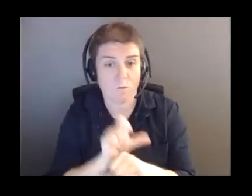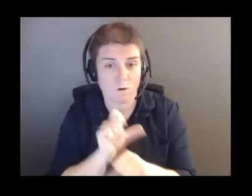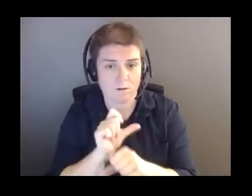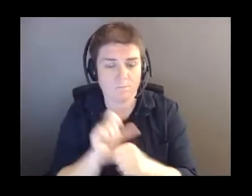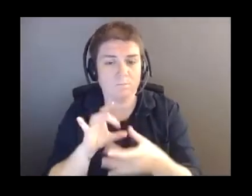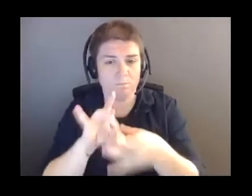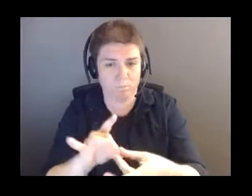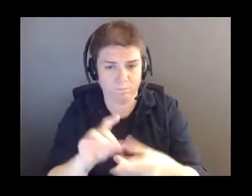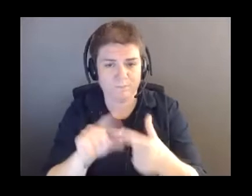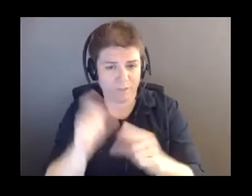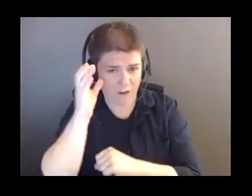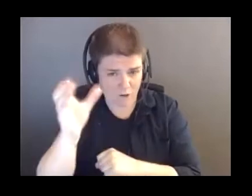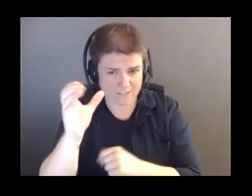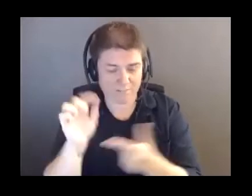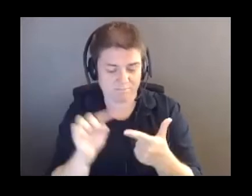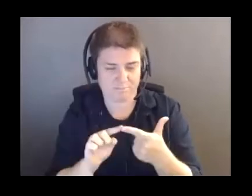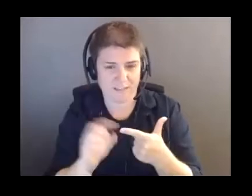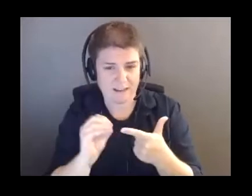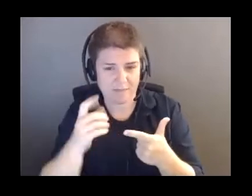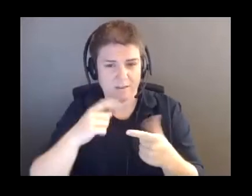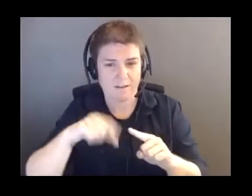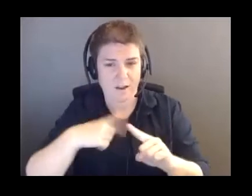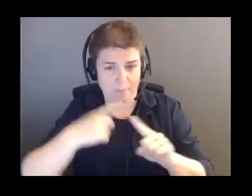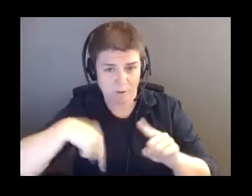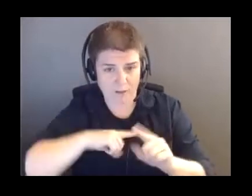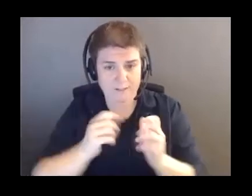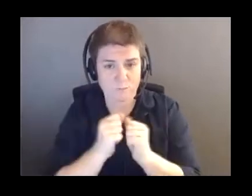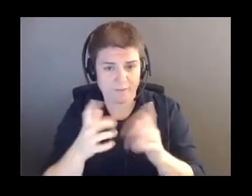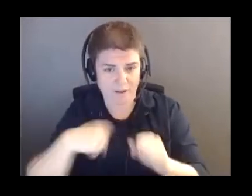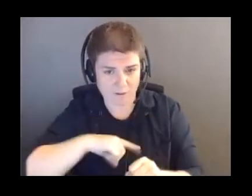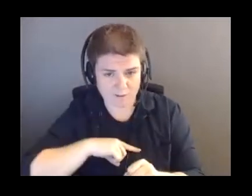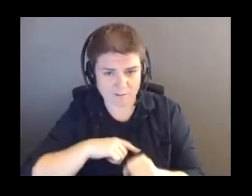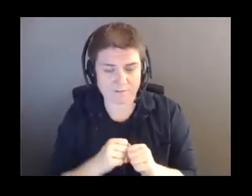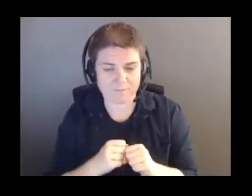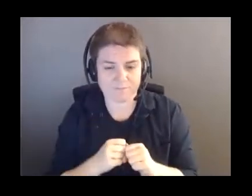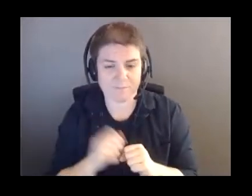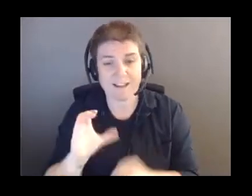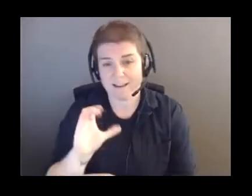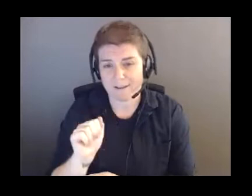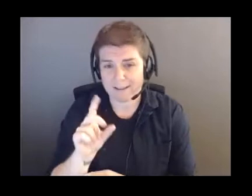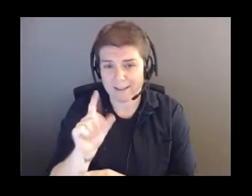of nothing about us without us. There are things Calgary Arts Development will not tolerate